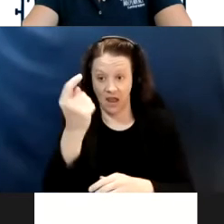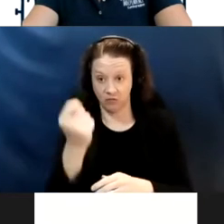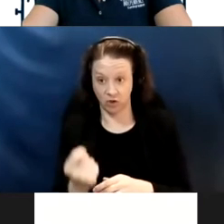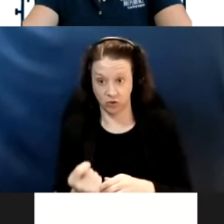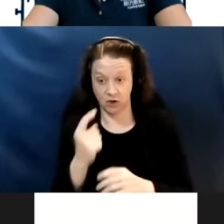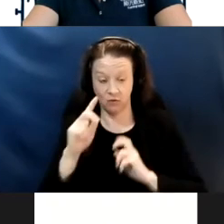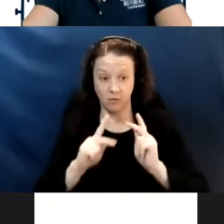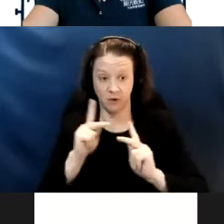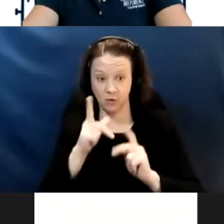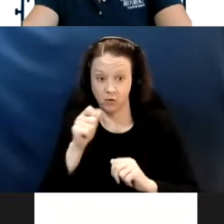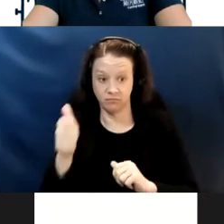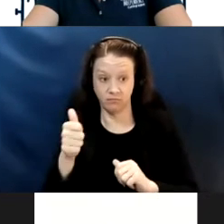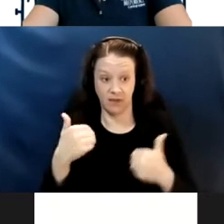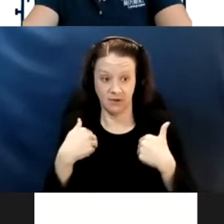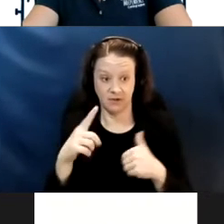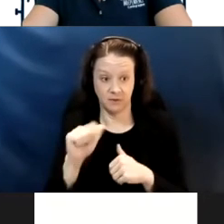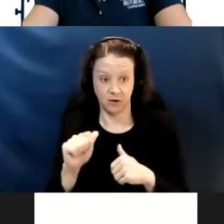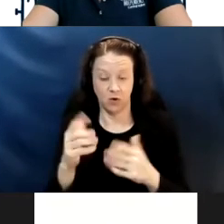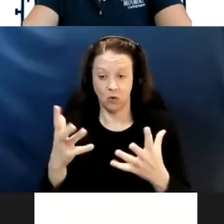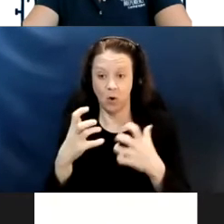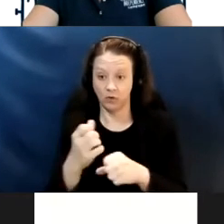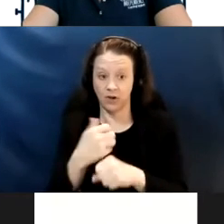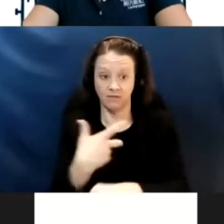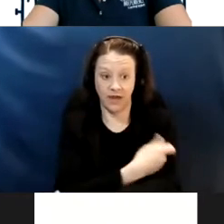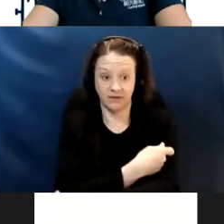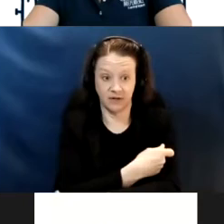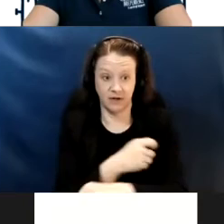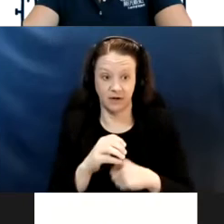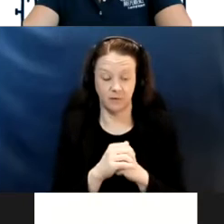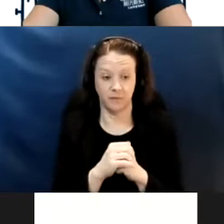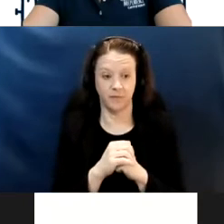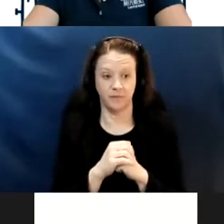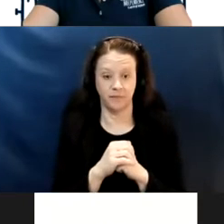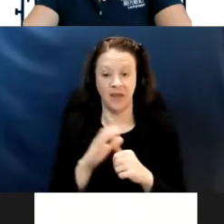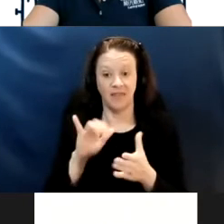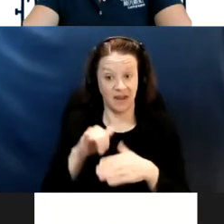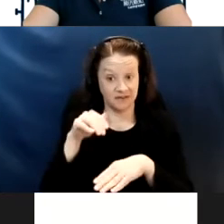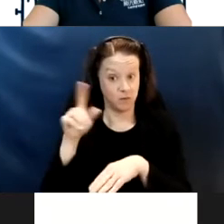with disabilities who want to get vaccinated at Fresno City College.